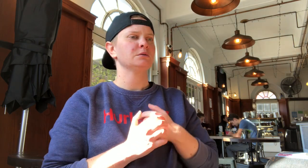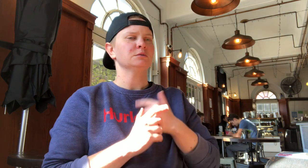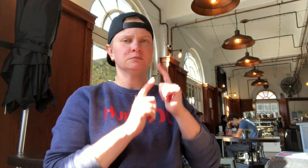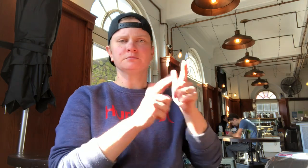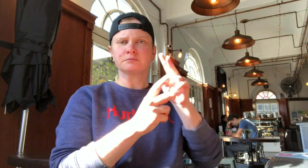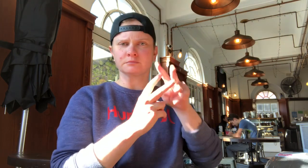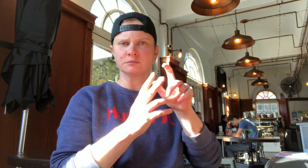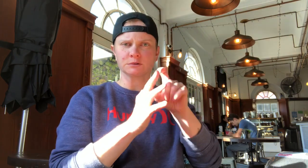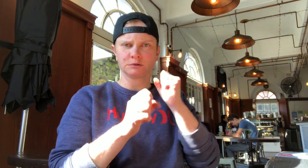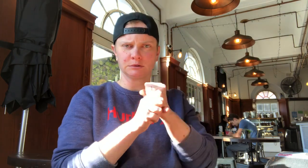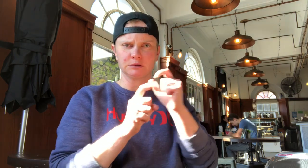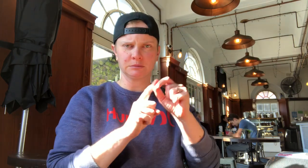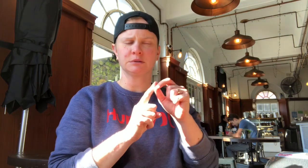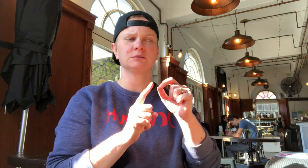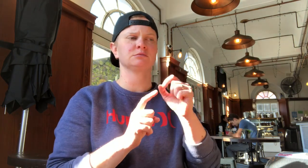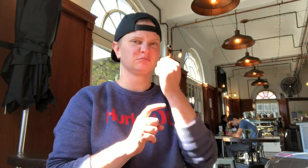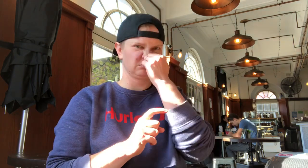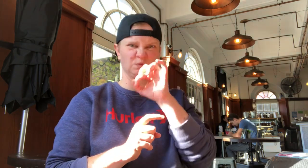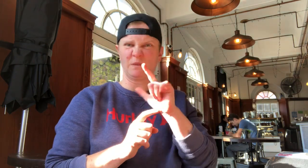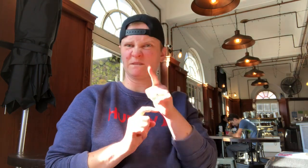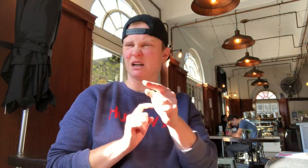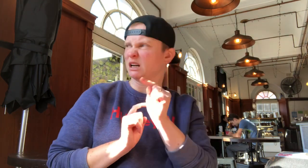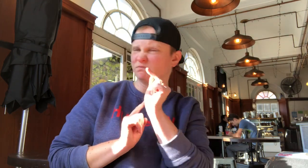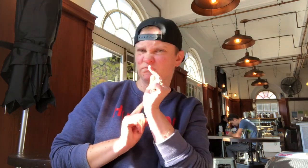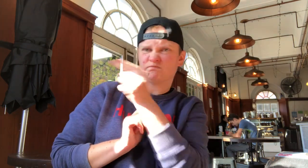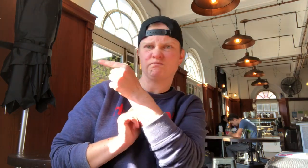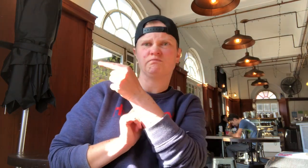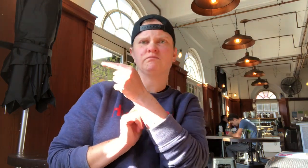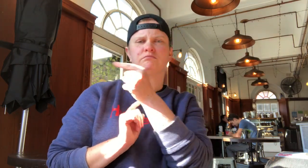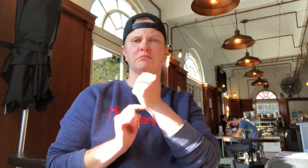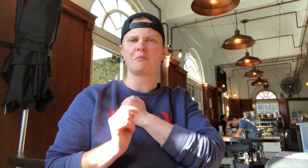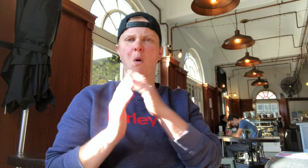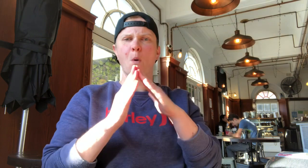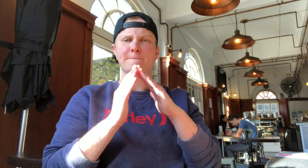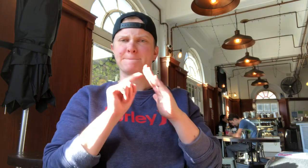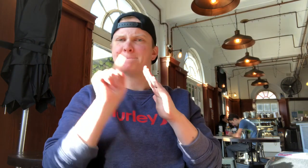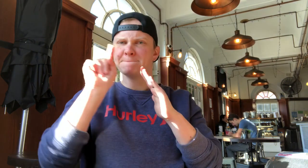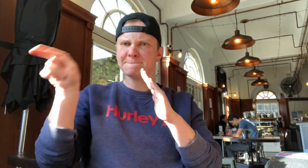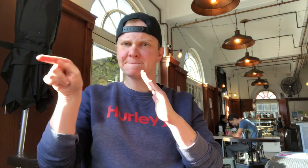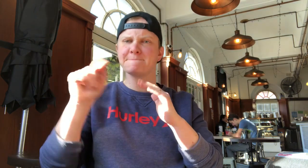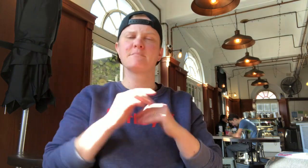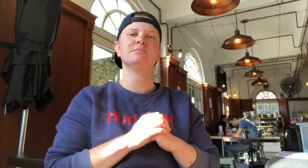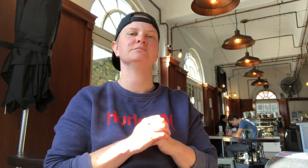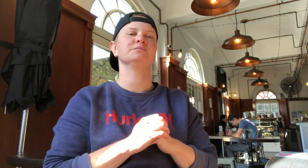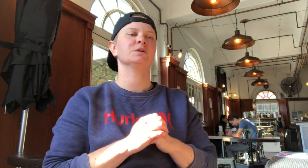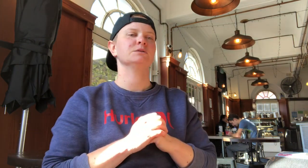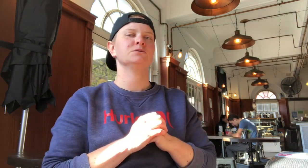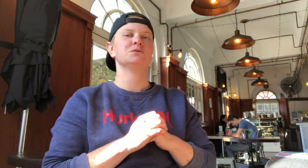I've decided to go and see my local GP, which is just around the corner from this shop, not far from my home